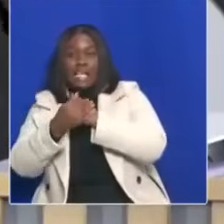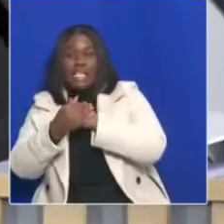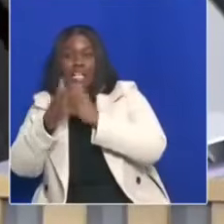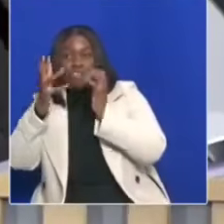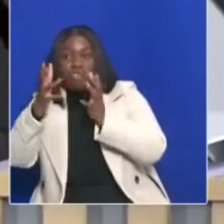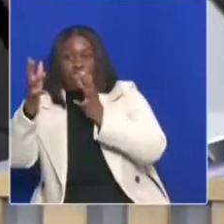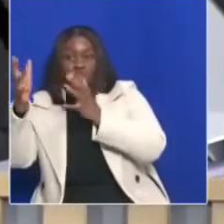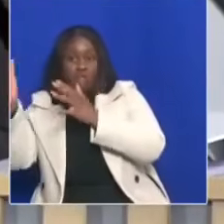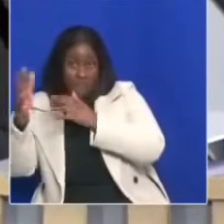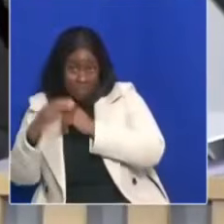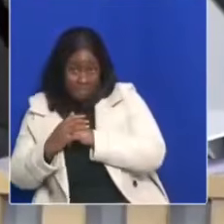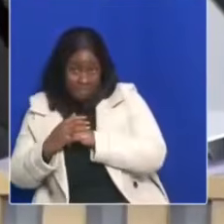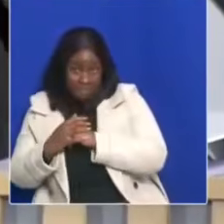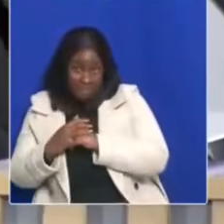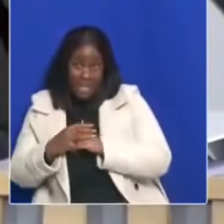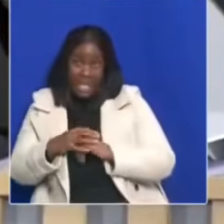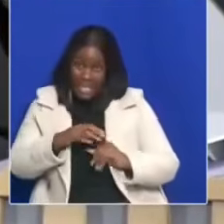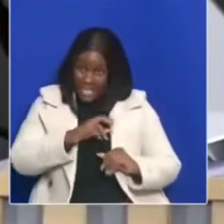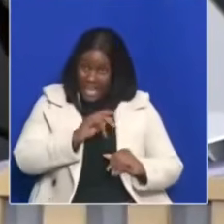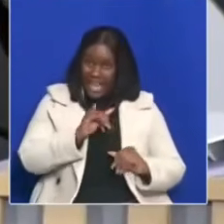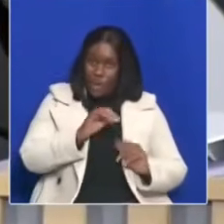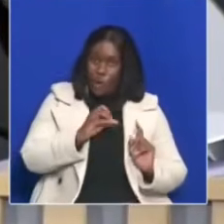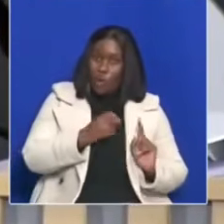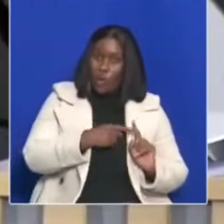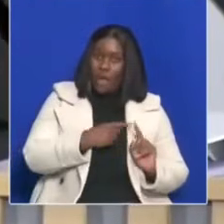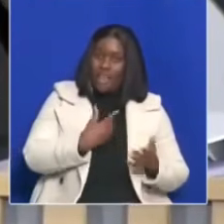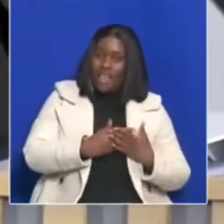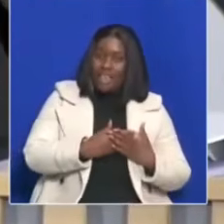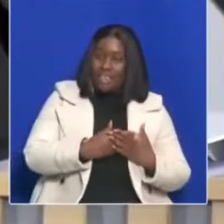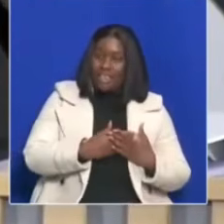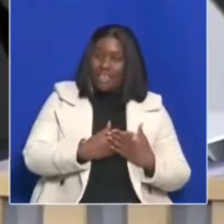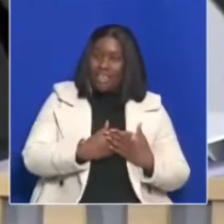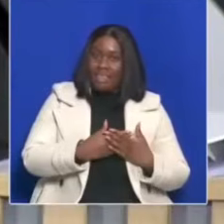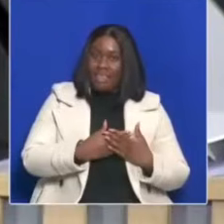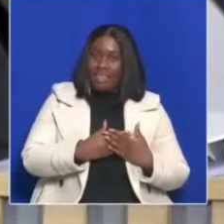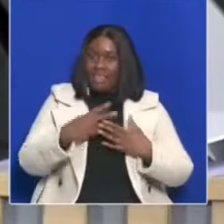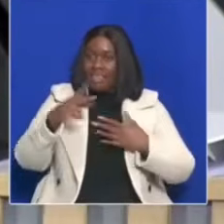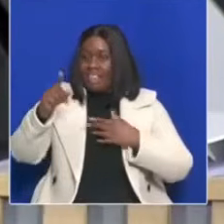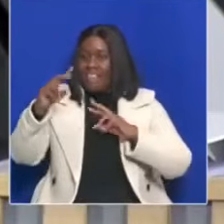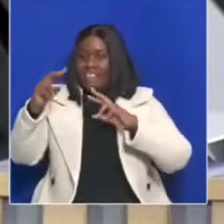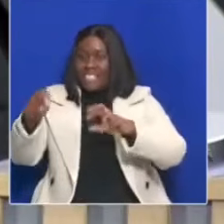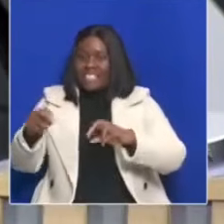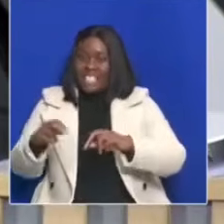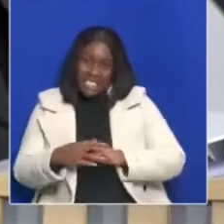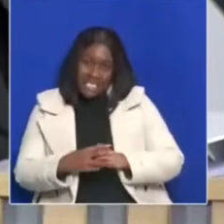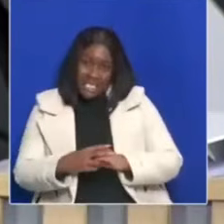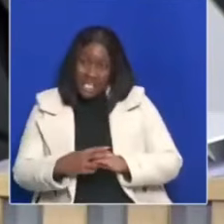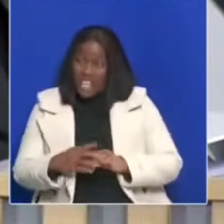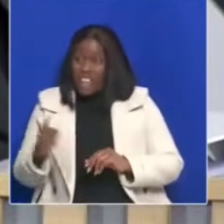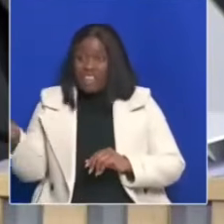officer now to investigate that matter. simply go out there the task team themselves